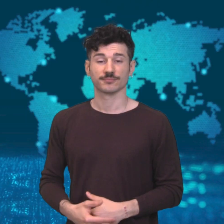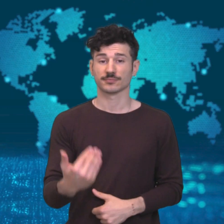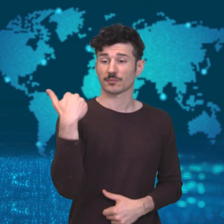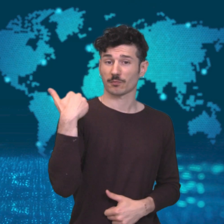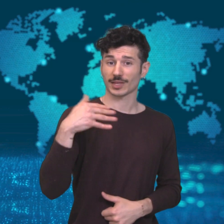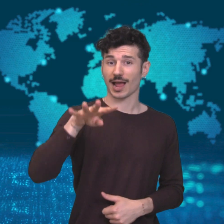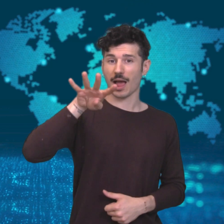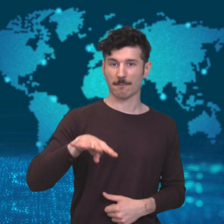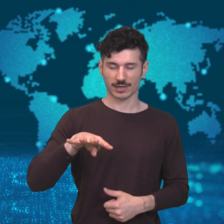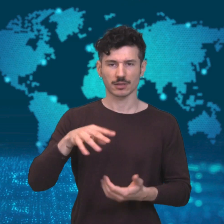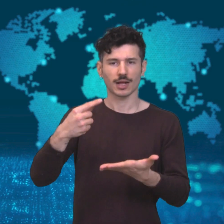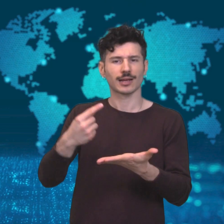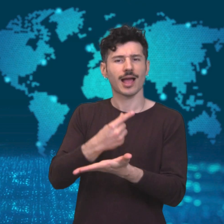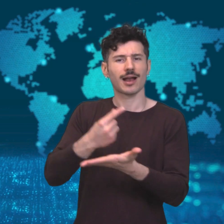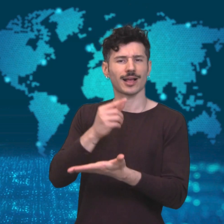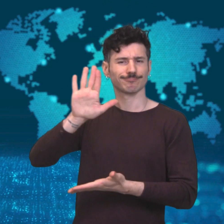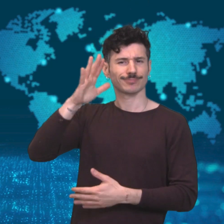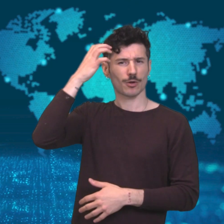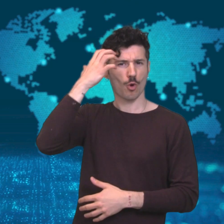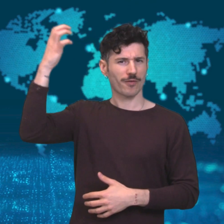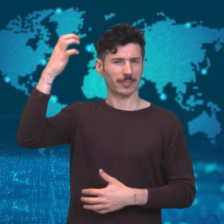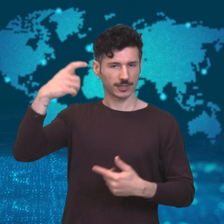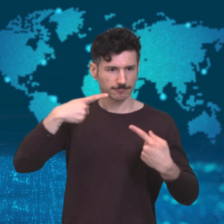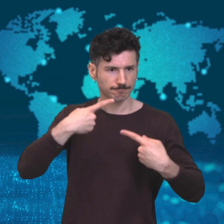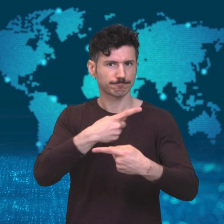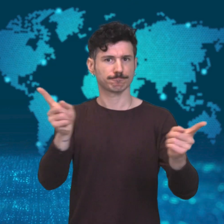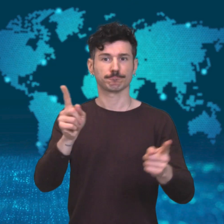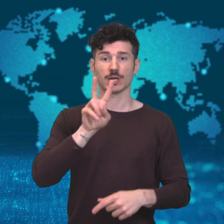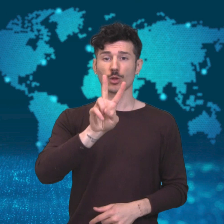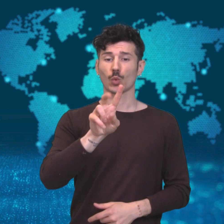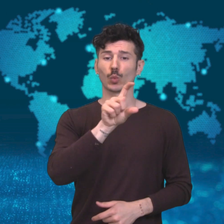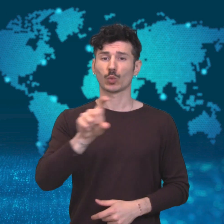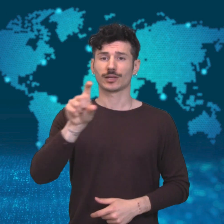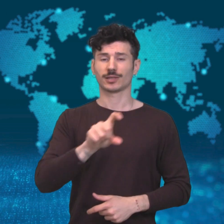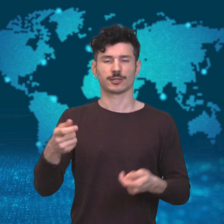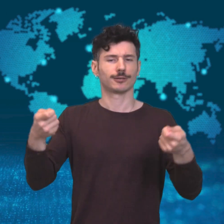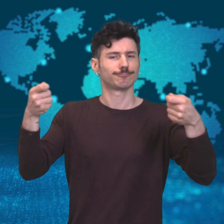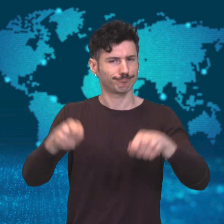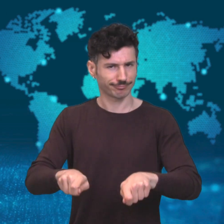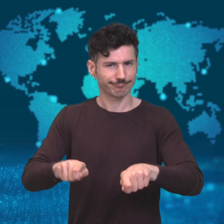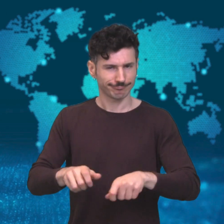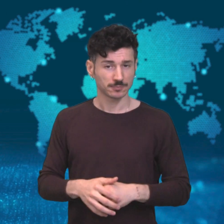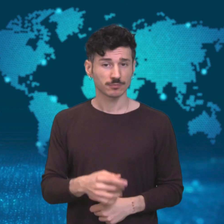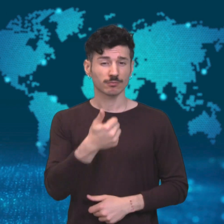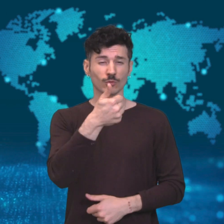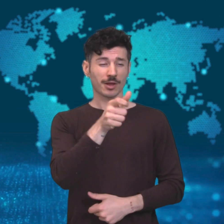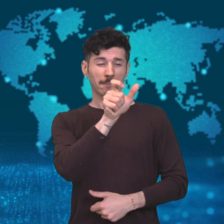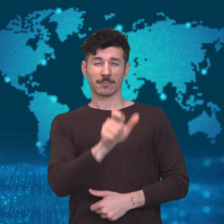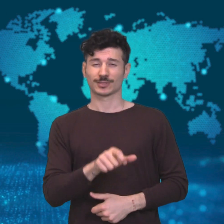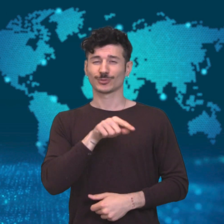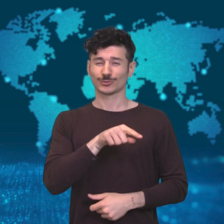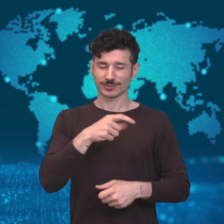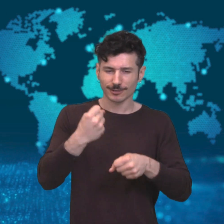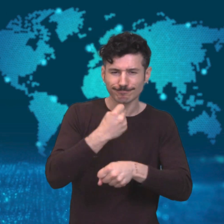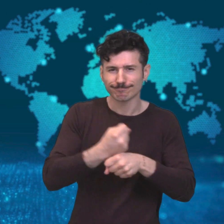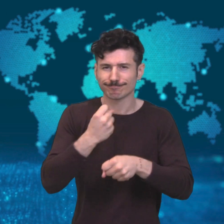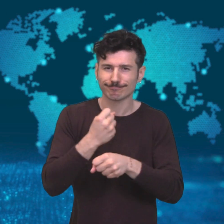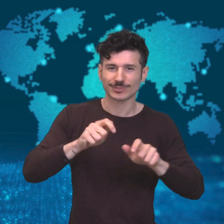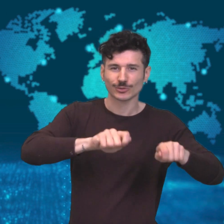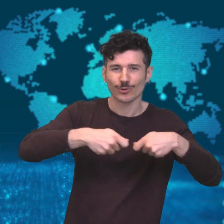[Alessio]: When the government announced a two-week lockdown in Ghana last April, a leather